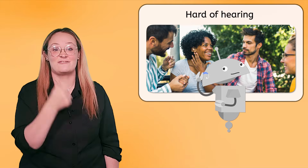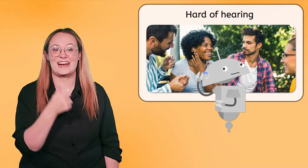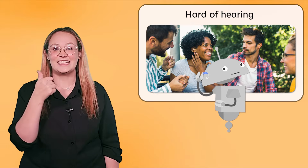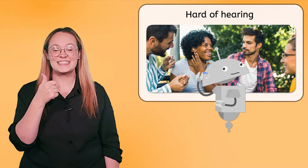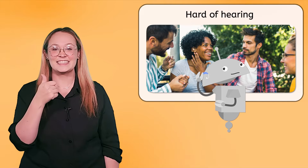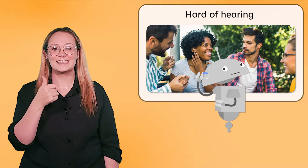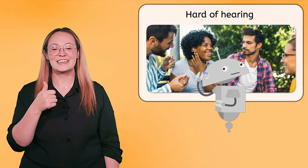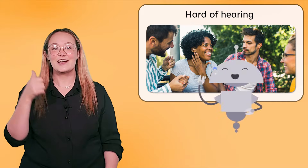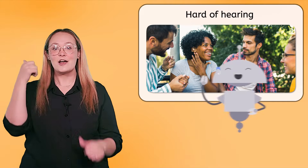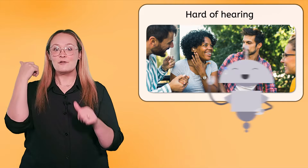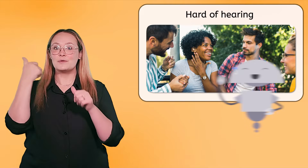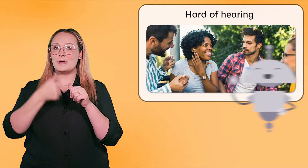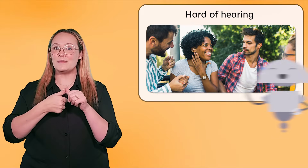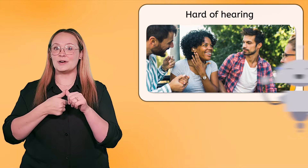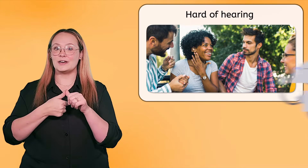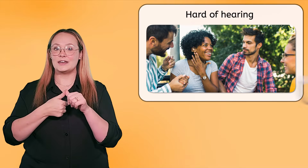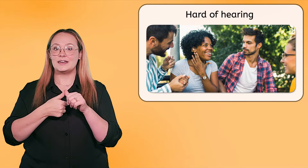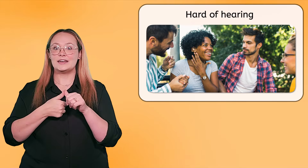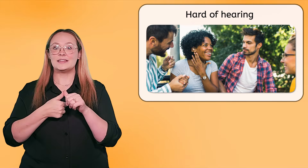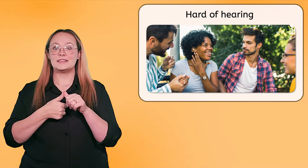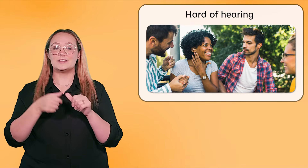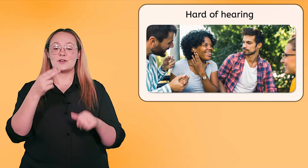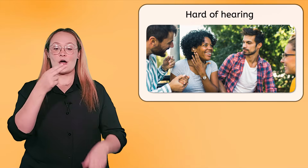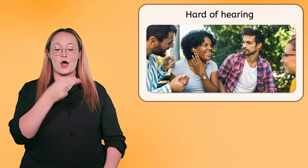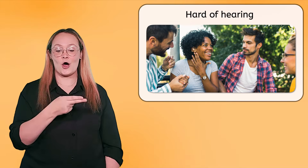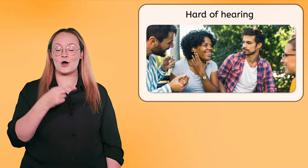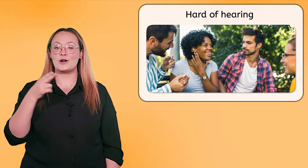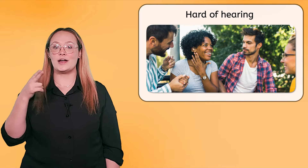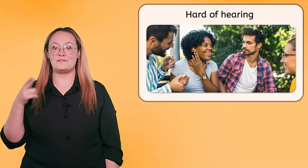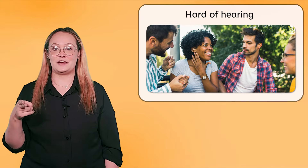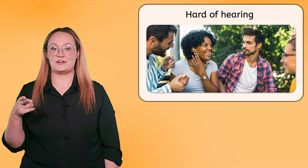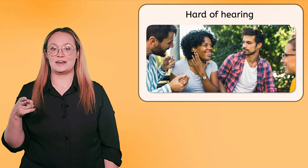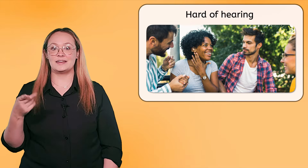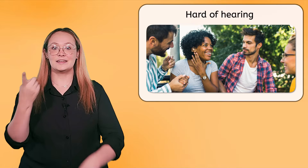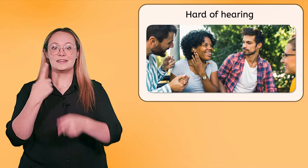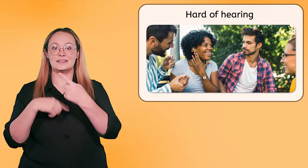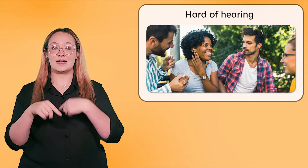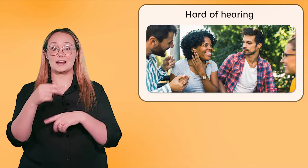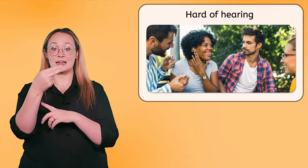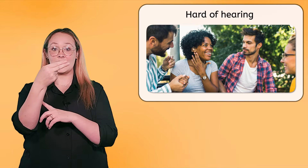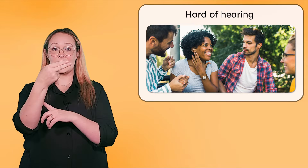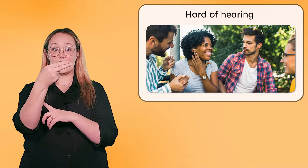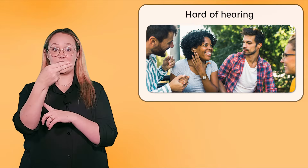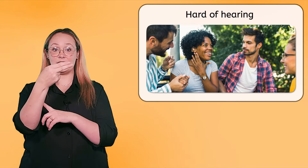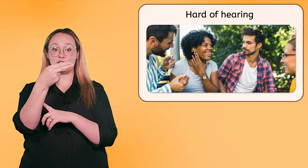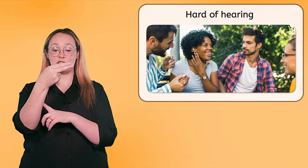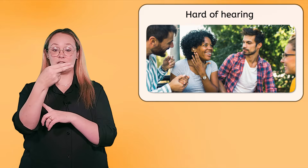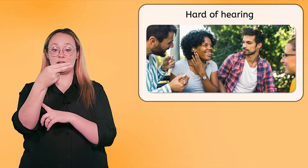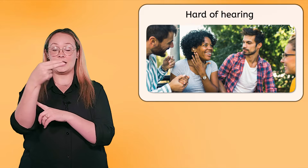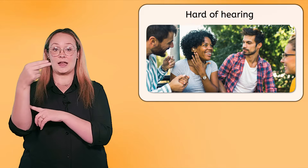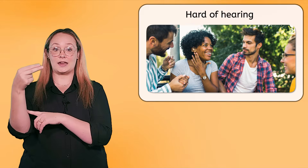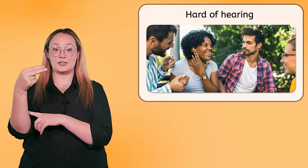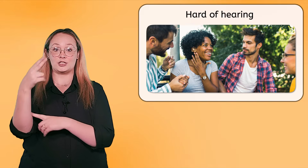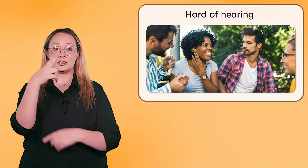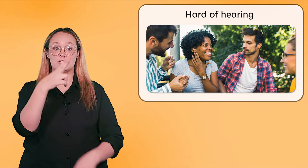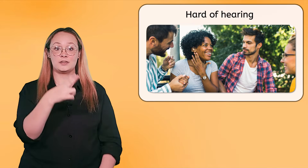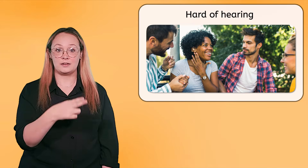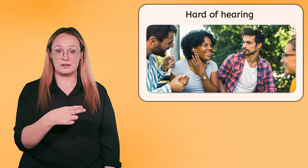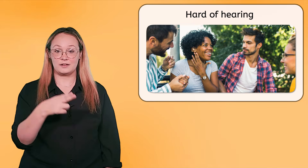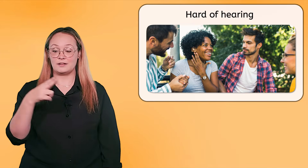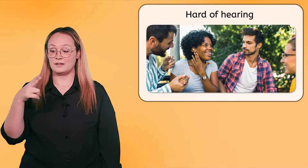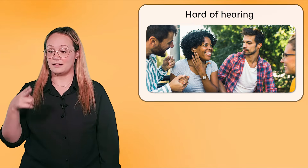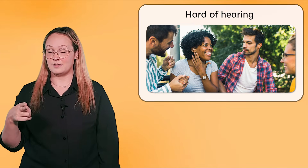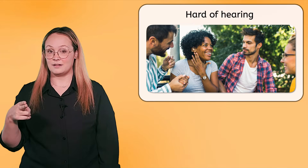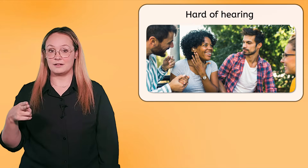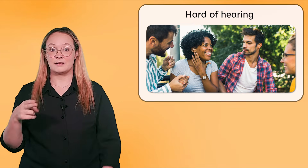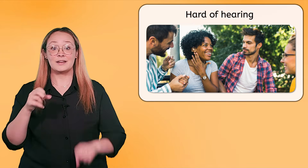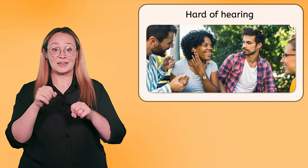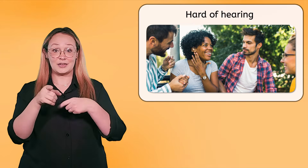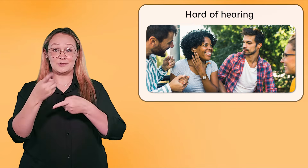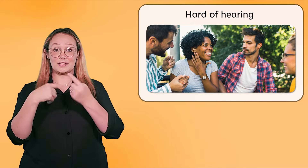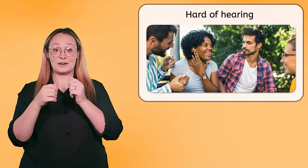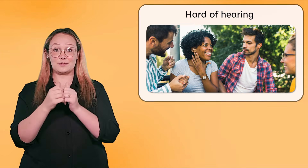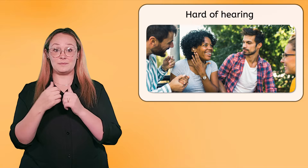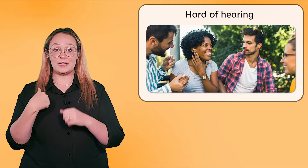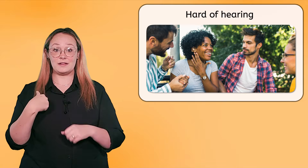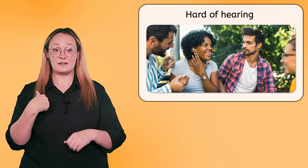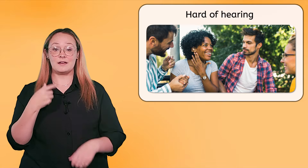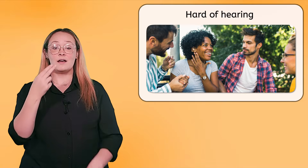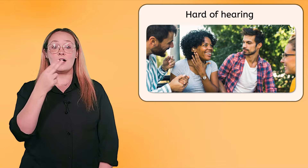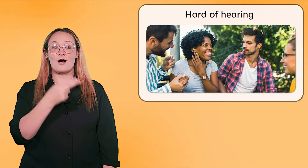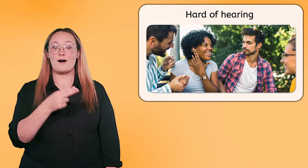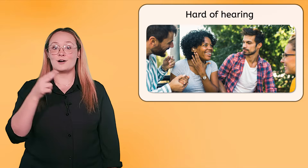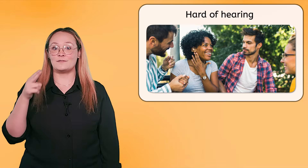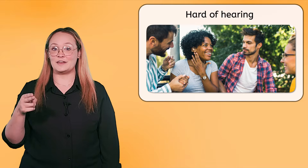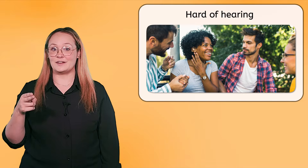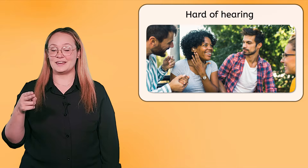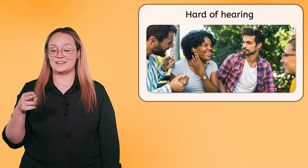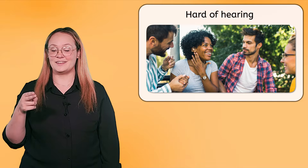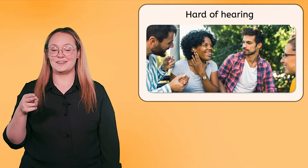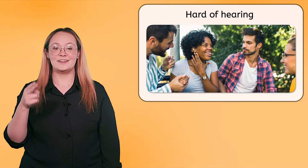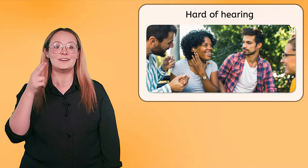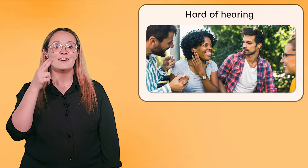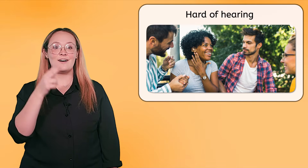great. Remember, this is hard of hearing, signed 'H H.' Can you sign it with me? Hard of hearing,